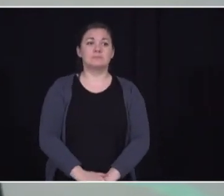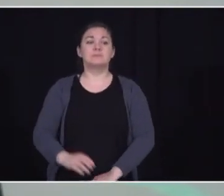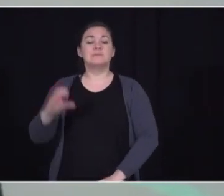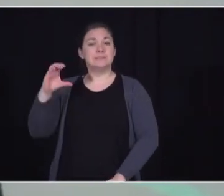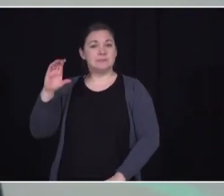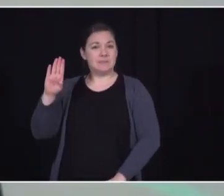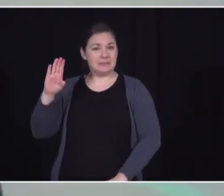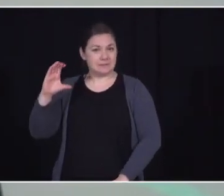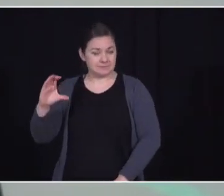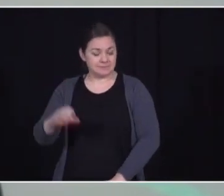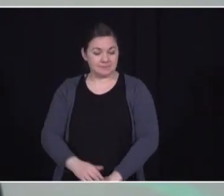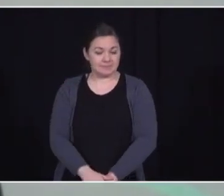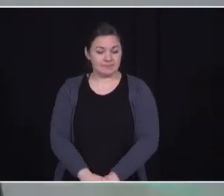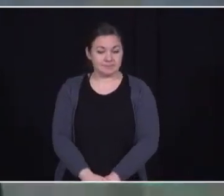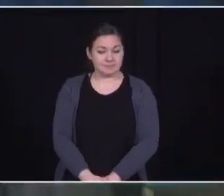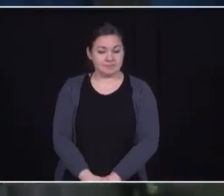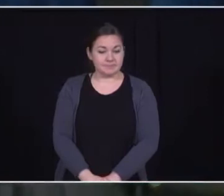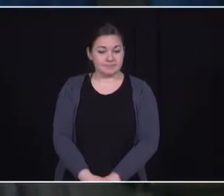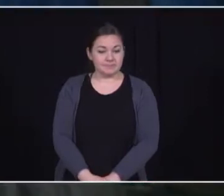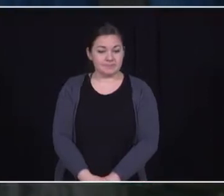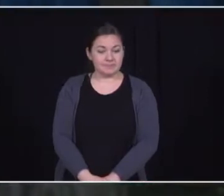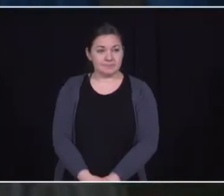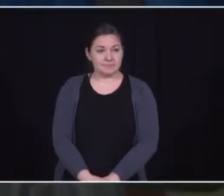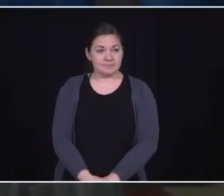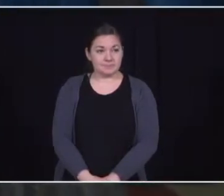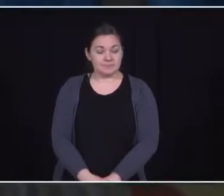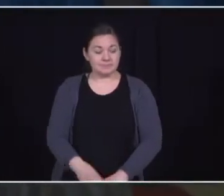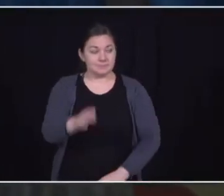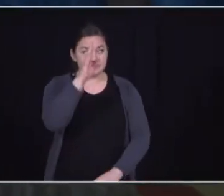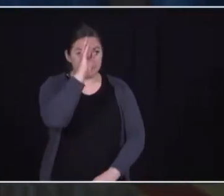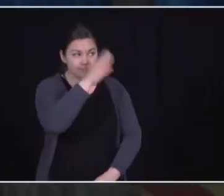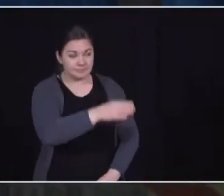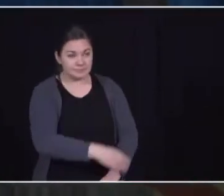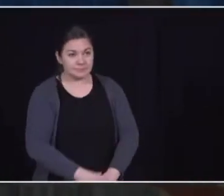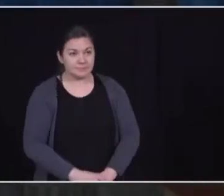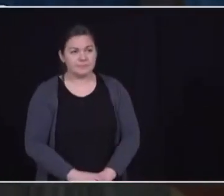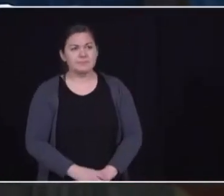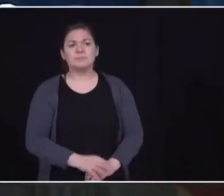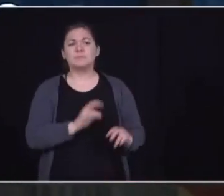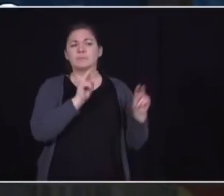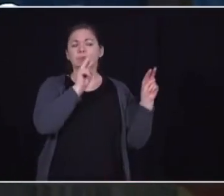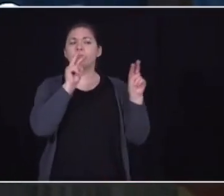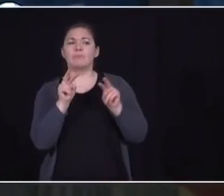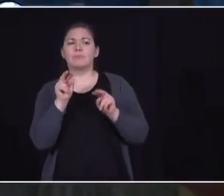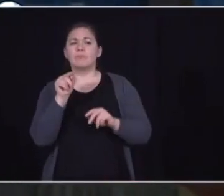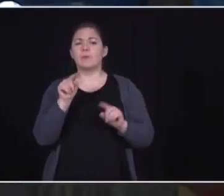Hyer mentioned wanted to make sure we are targeting those groups in regions that are particularly burdened by COVID-19.